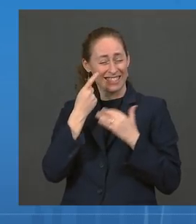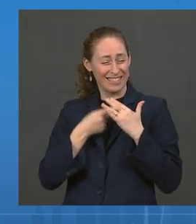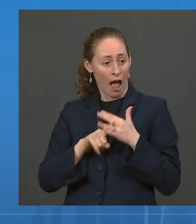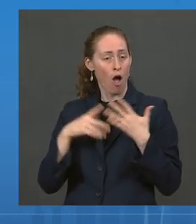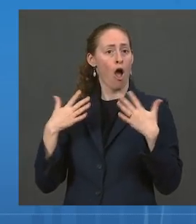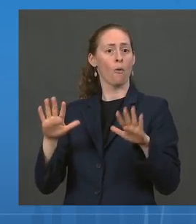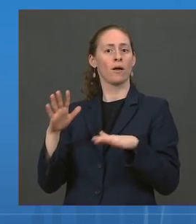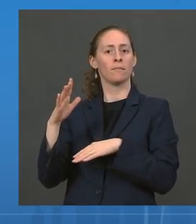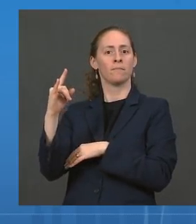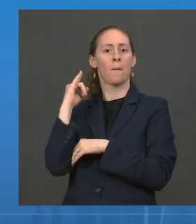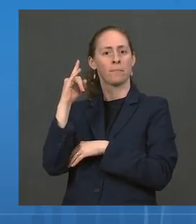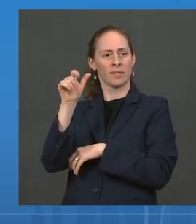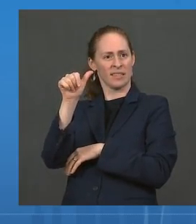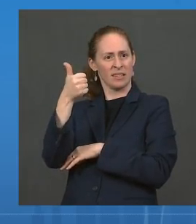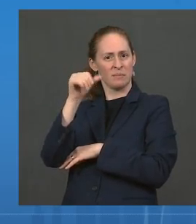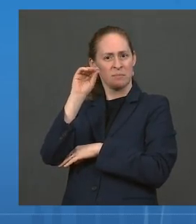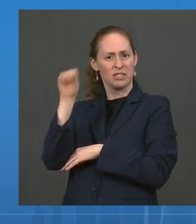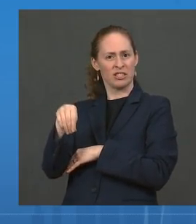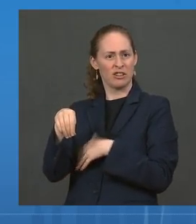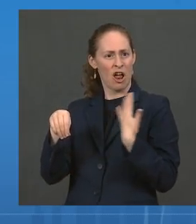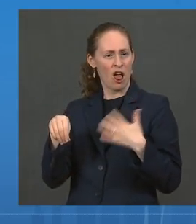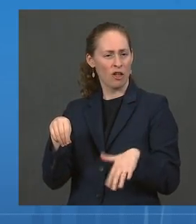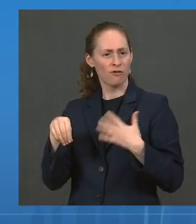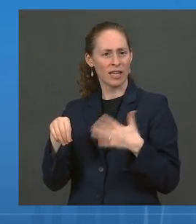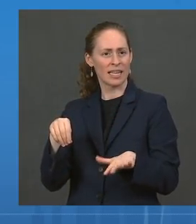250 million doses donated and delivered to the world.